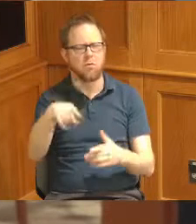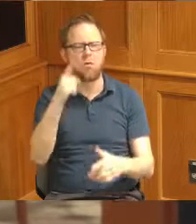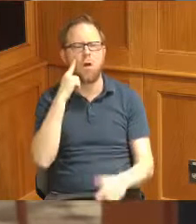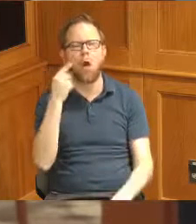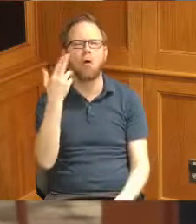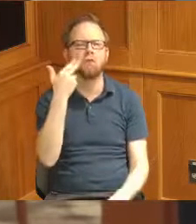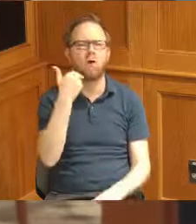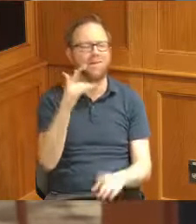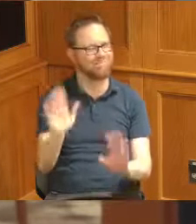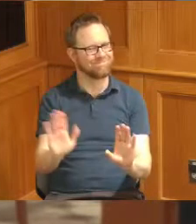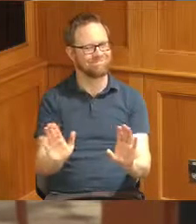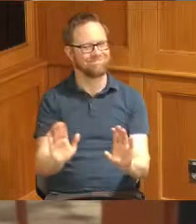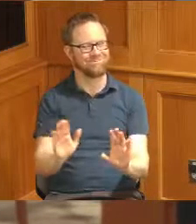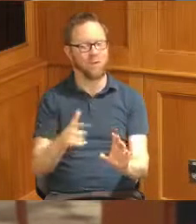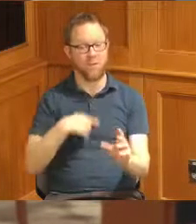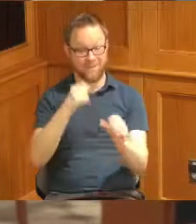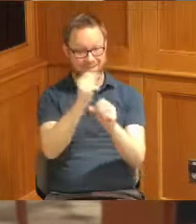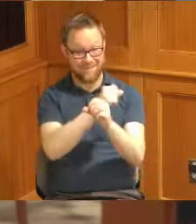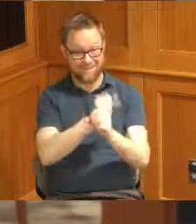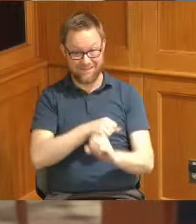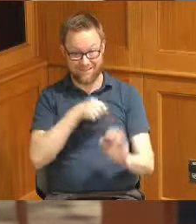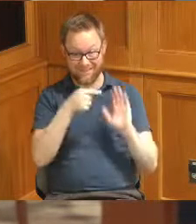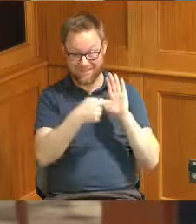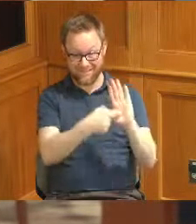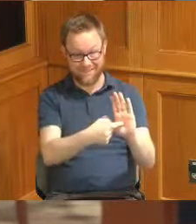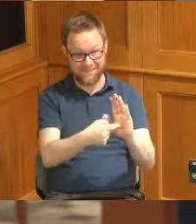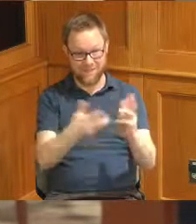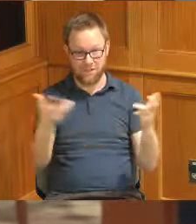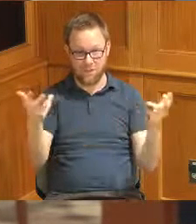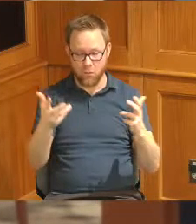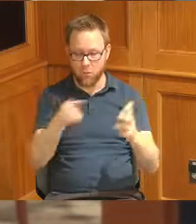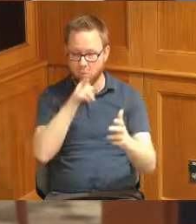you know if you look at those statistics of what has actually been pulled in by the people that